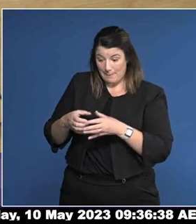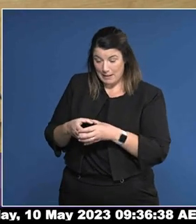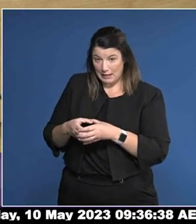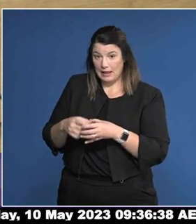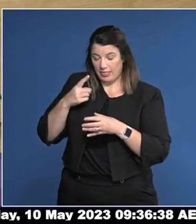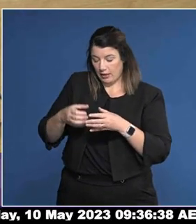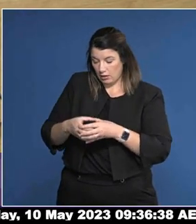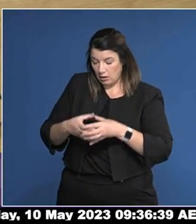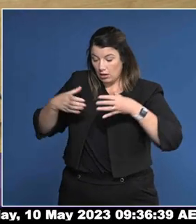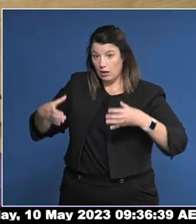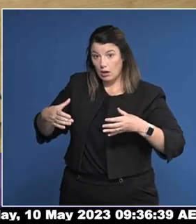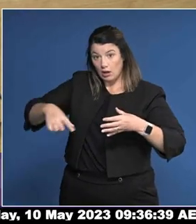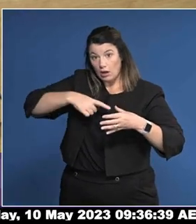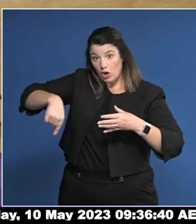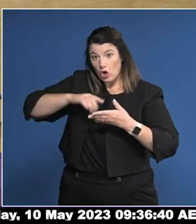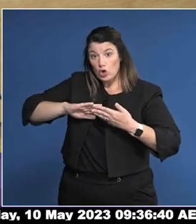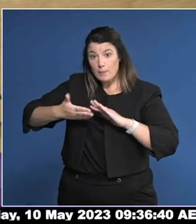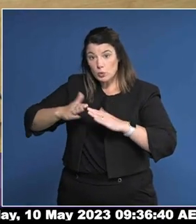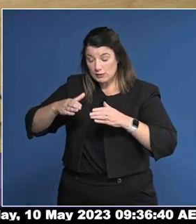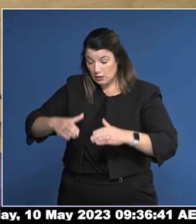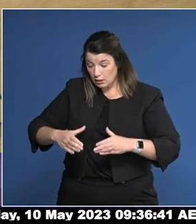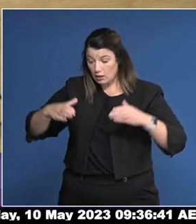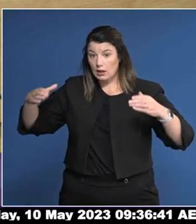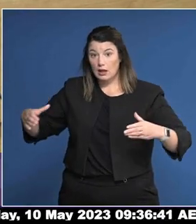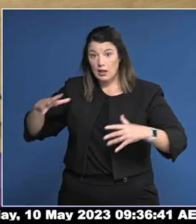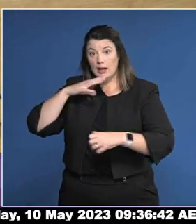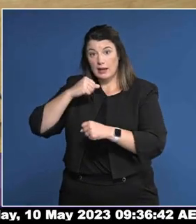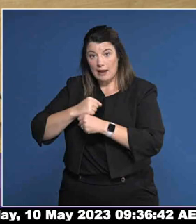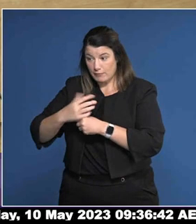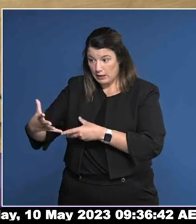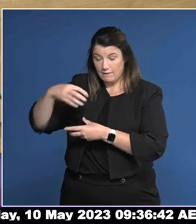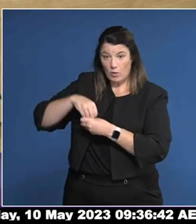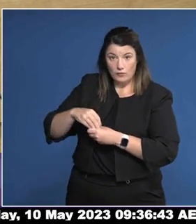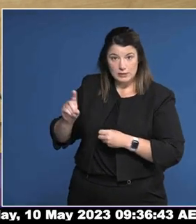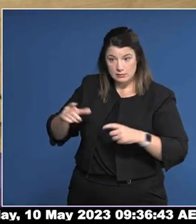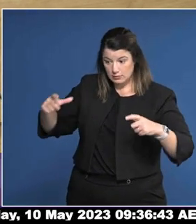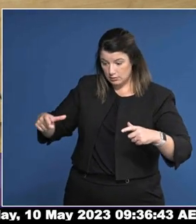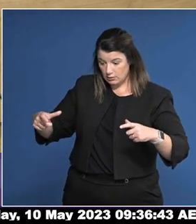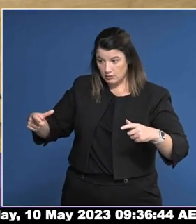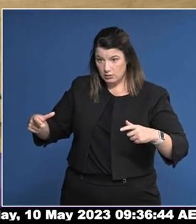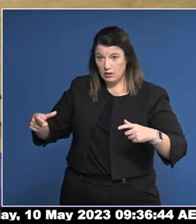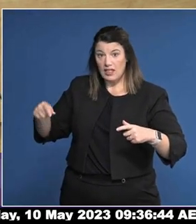the community and then branching out to the government institutions that may have the power to intervene or react.